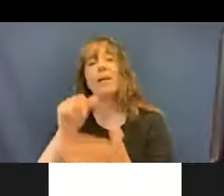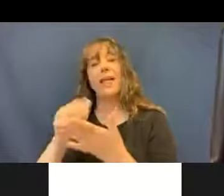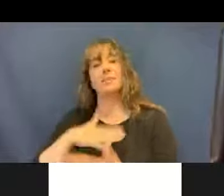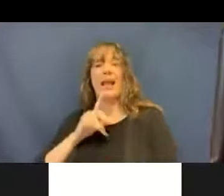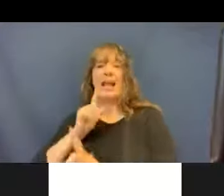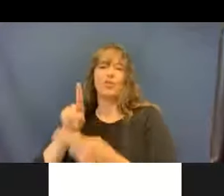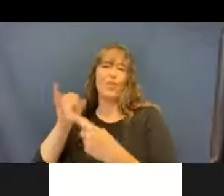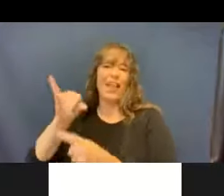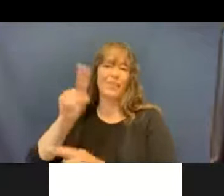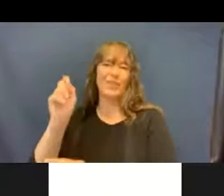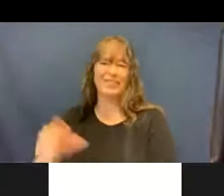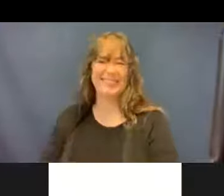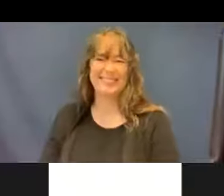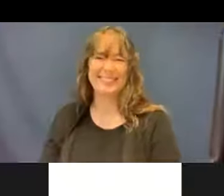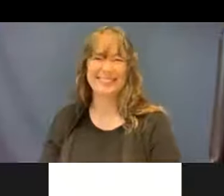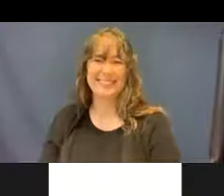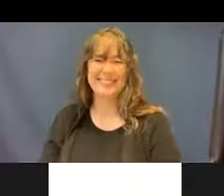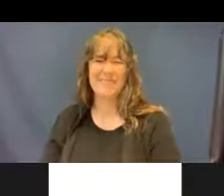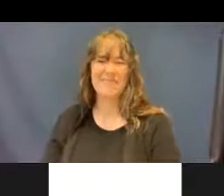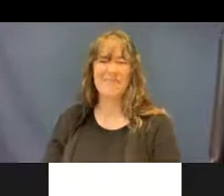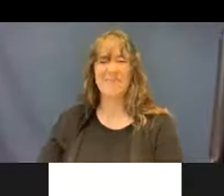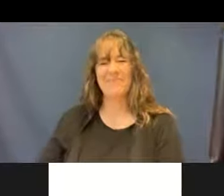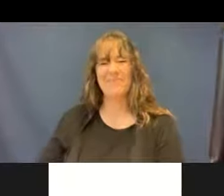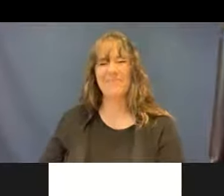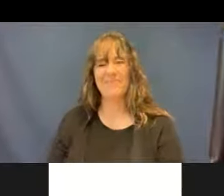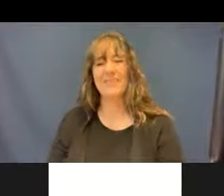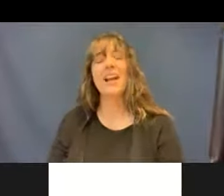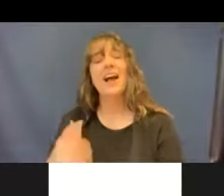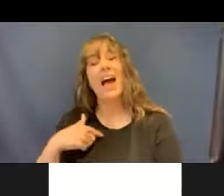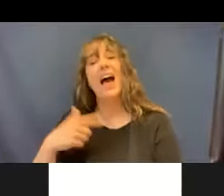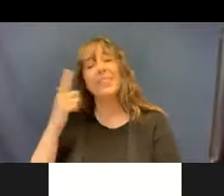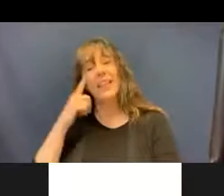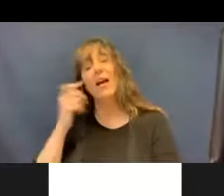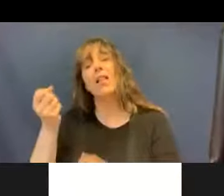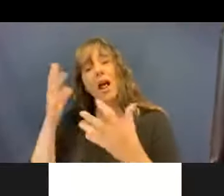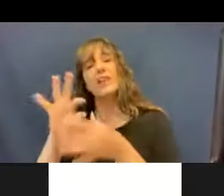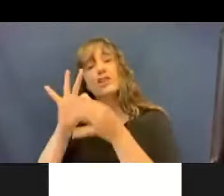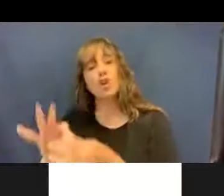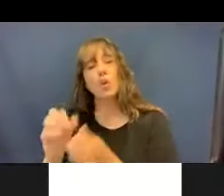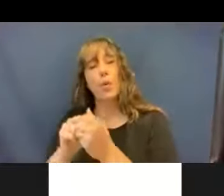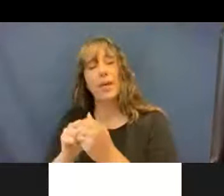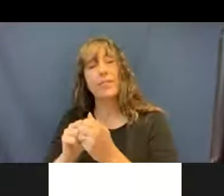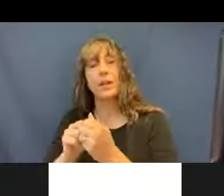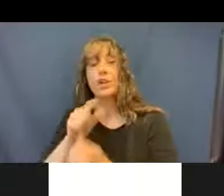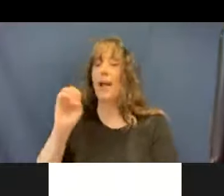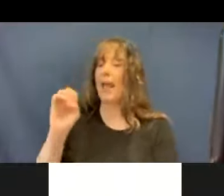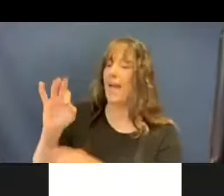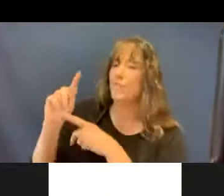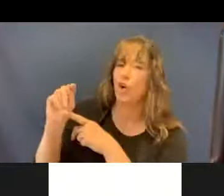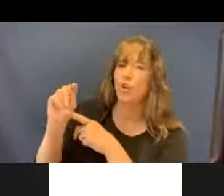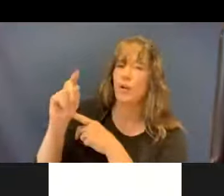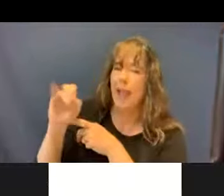I think a lot of it has to do with the fact that you're putting an effort and being empathetic, that you're showing